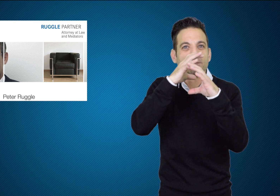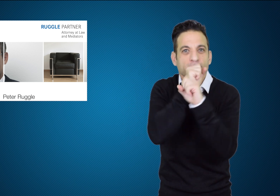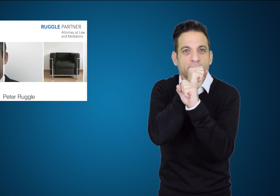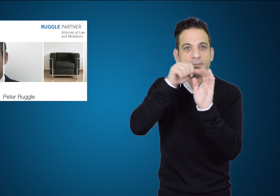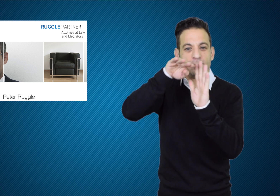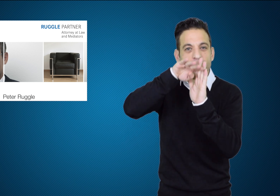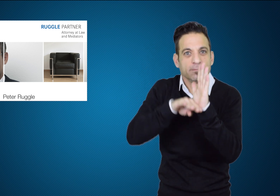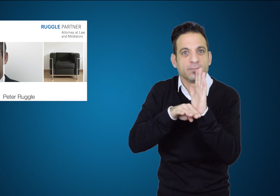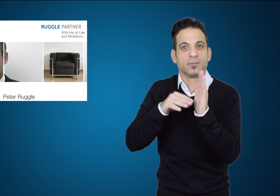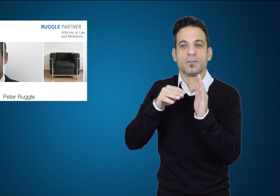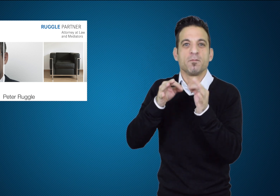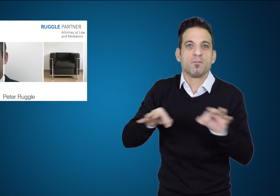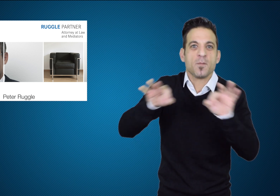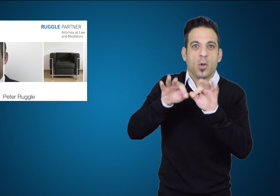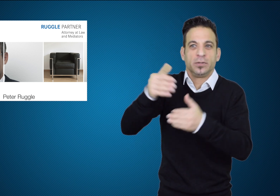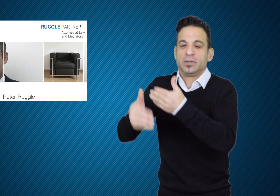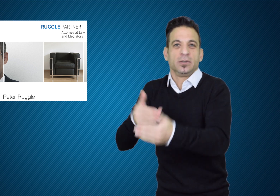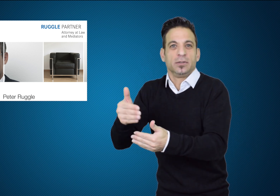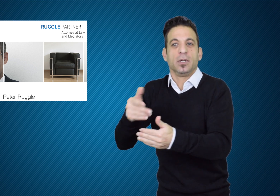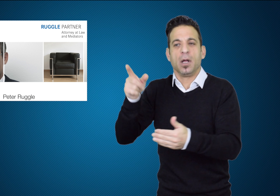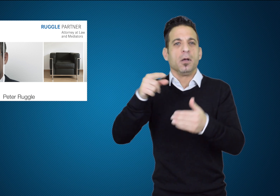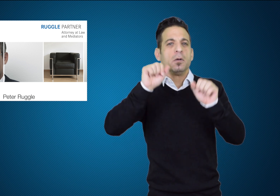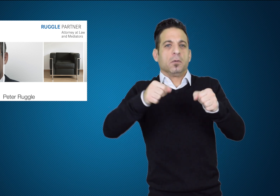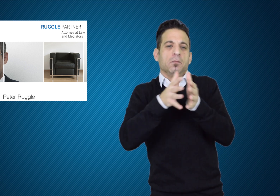commitment to ethics, good governance, due diligence and that